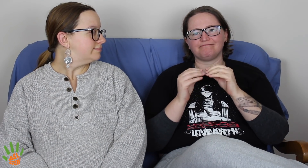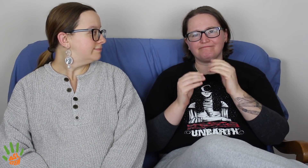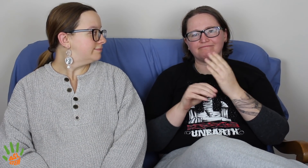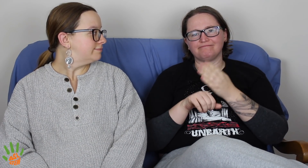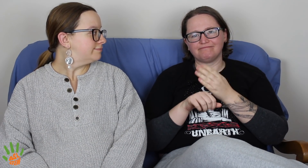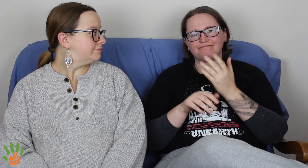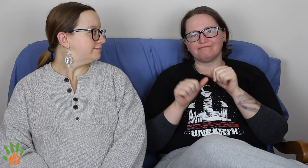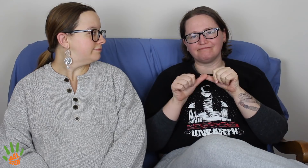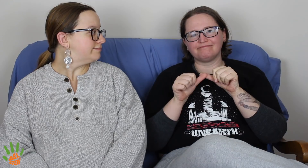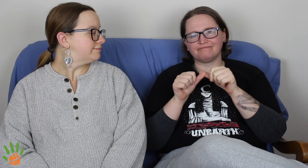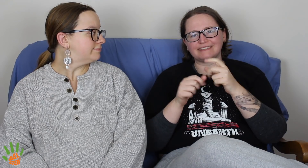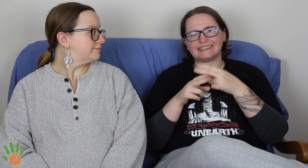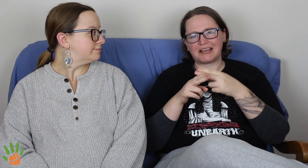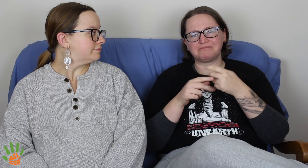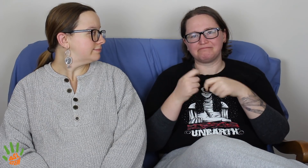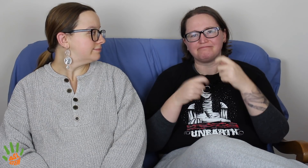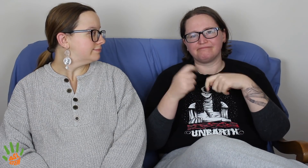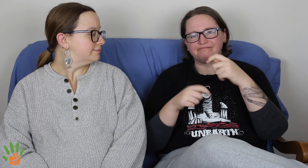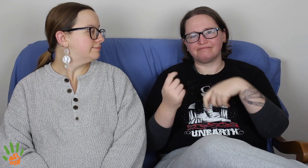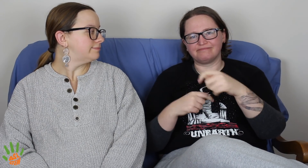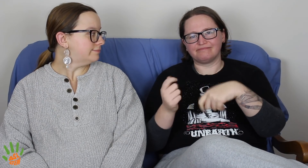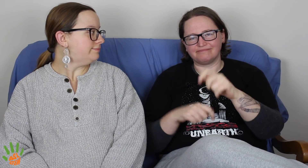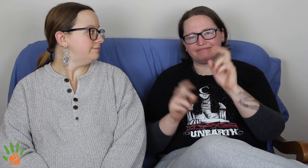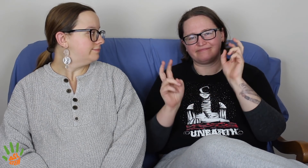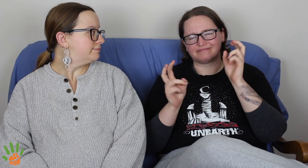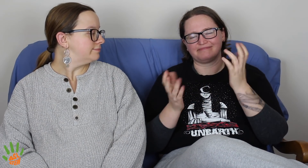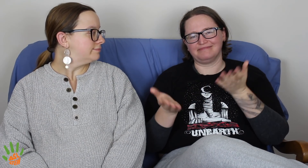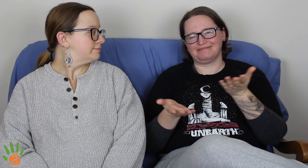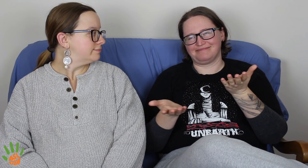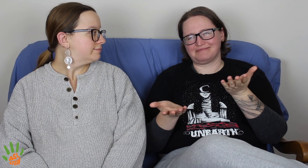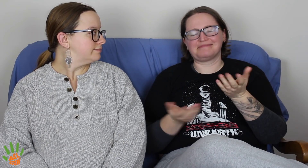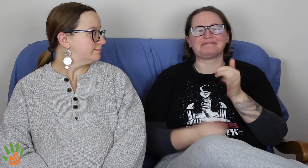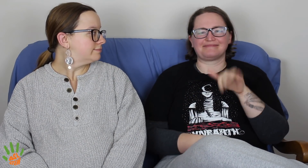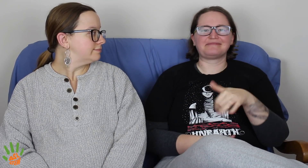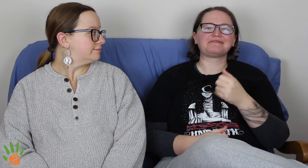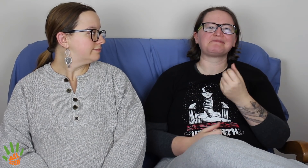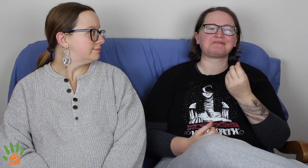constant repair... a temporary fix, because they have to be replaced.